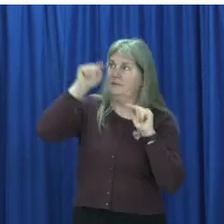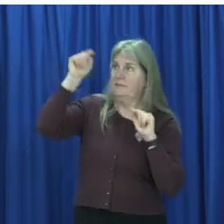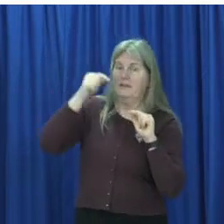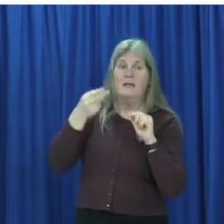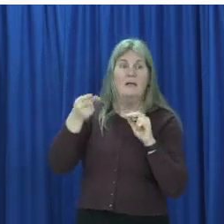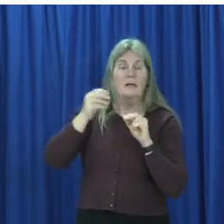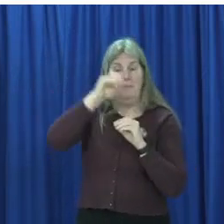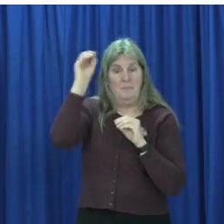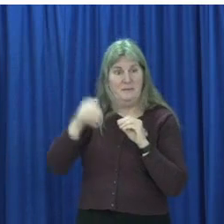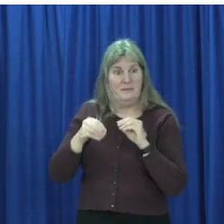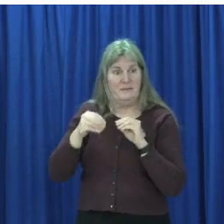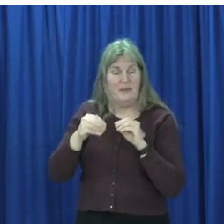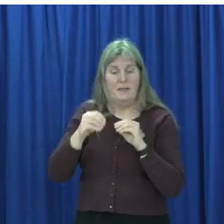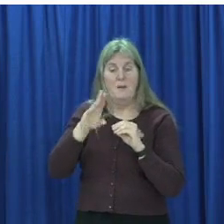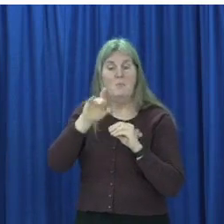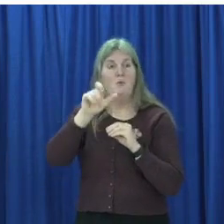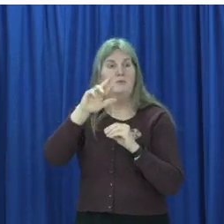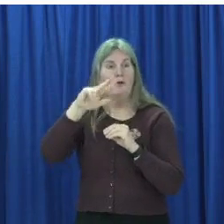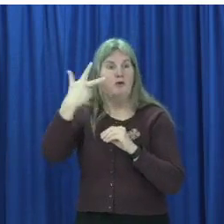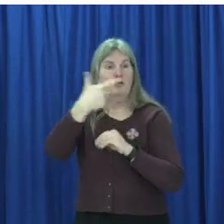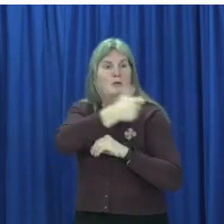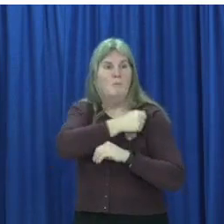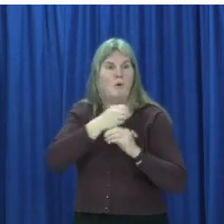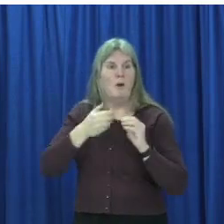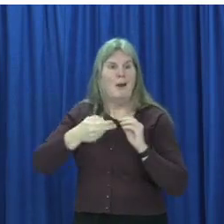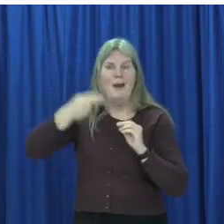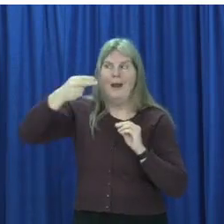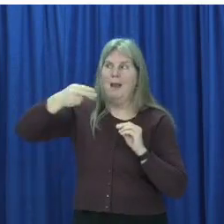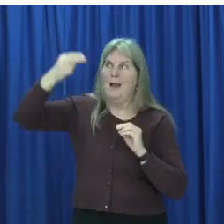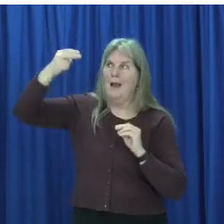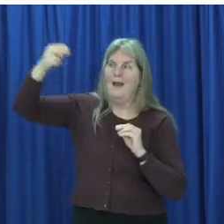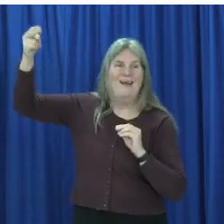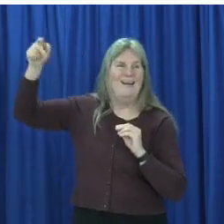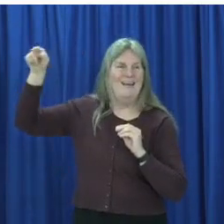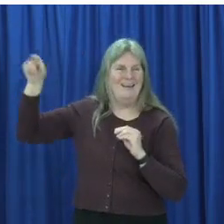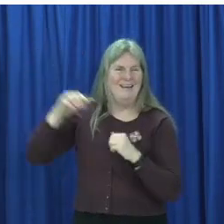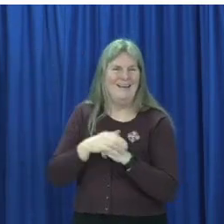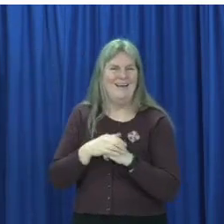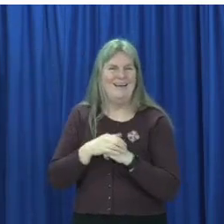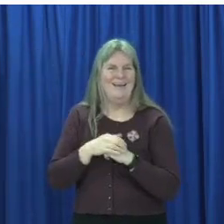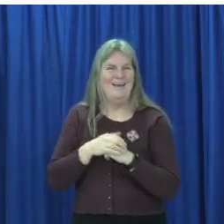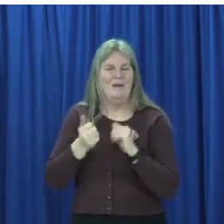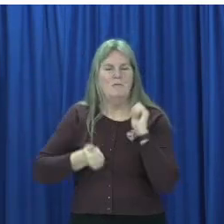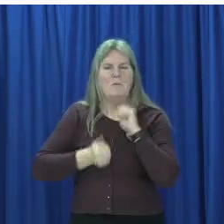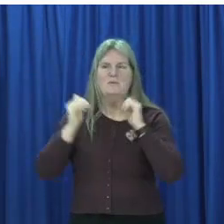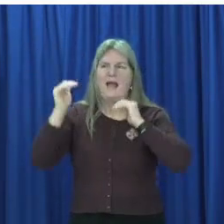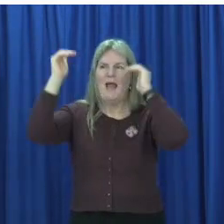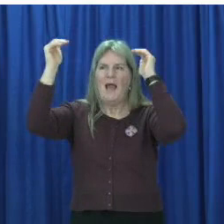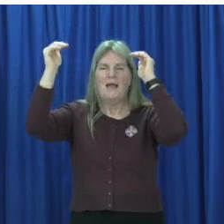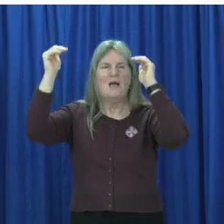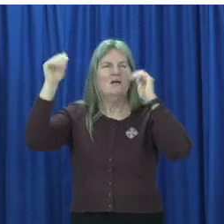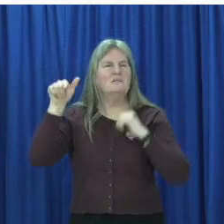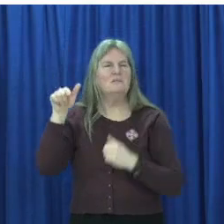been boosted is higher. And, in our working age adults, we still-- we'd like to see